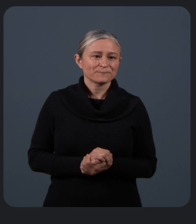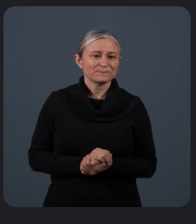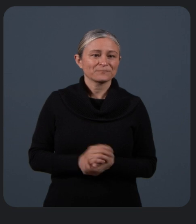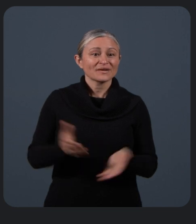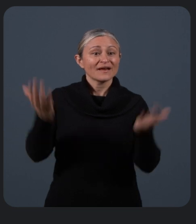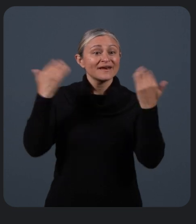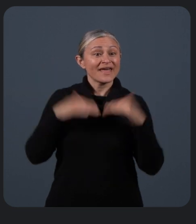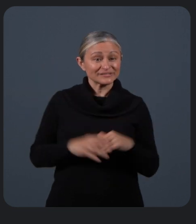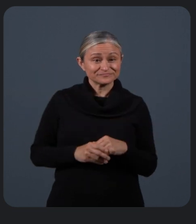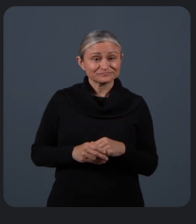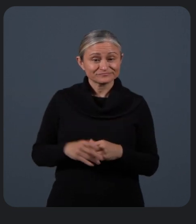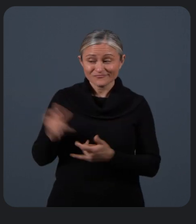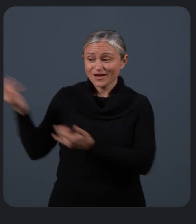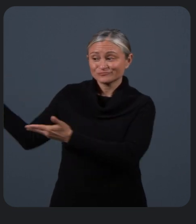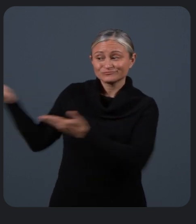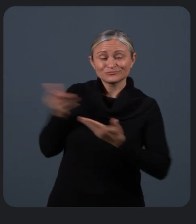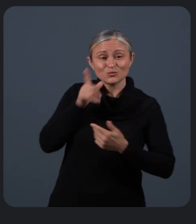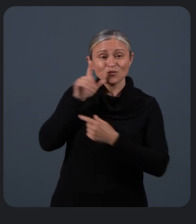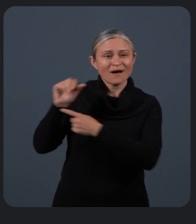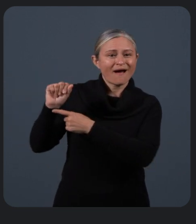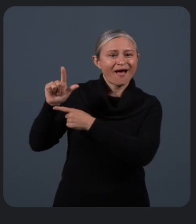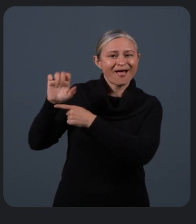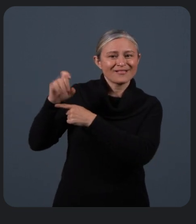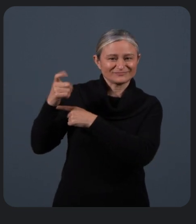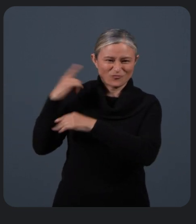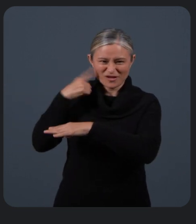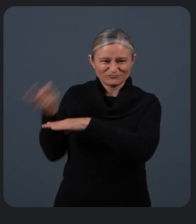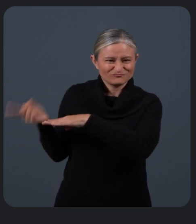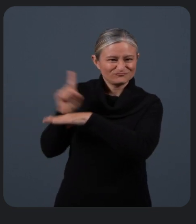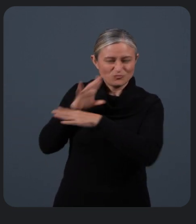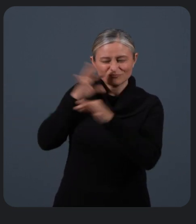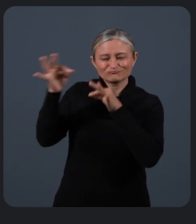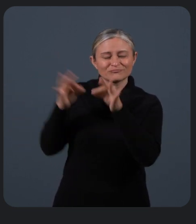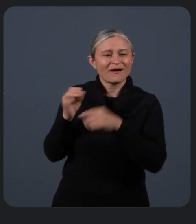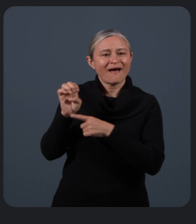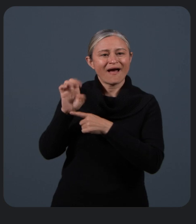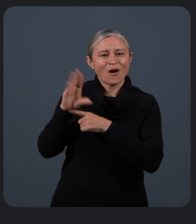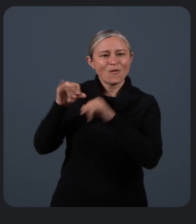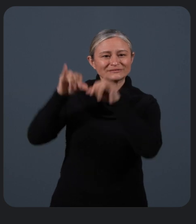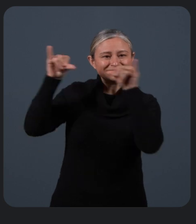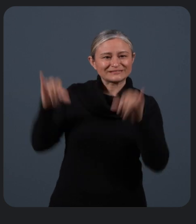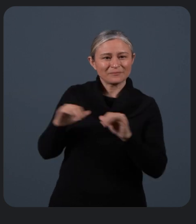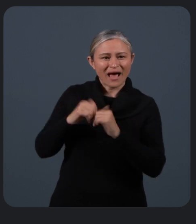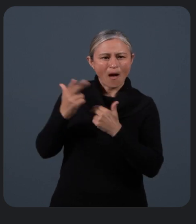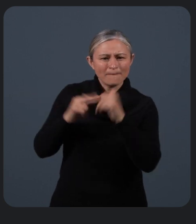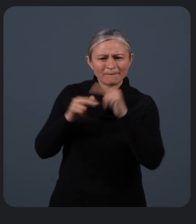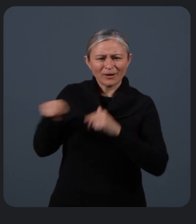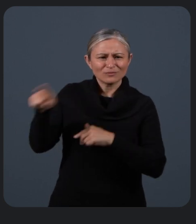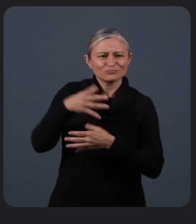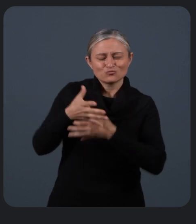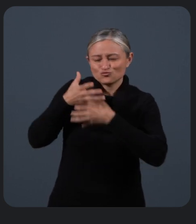Next, let's bring Alex on stage to talk about the ecosystem of tools to help you build trustworthy ML models.